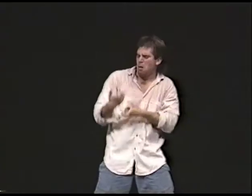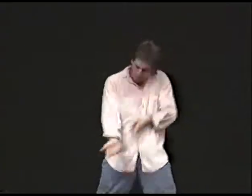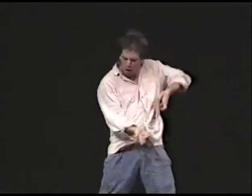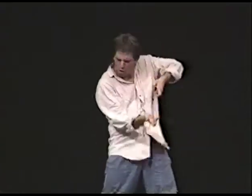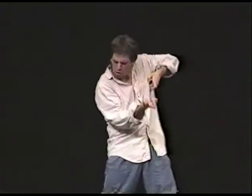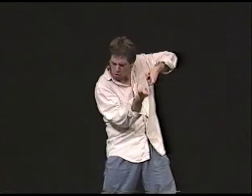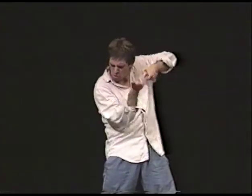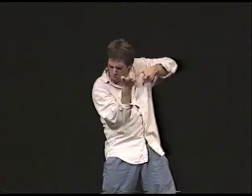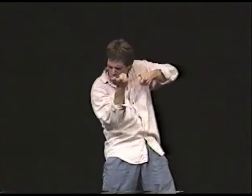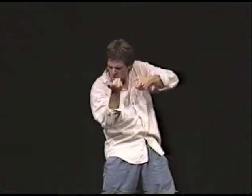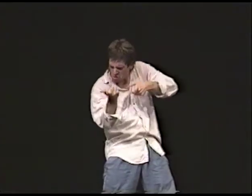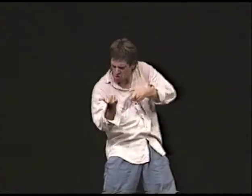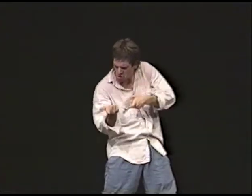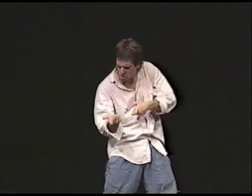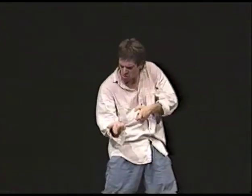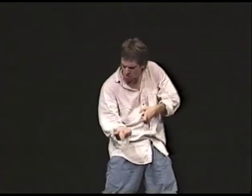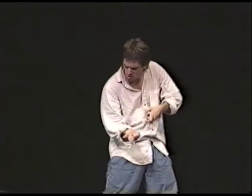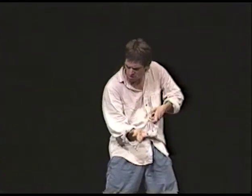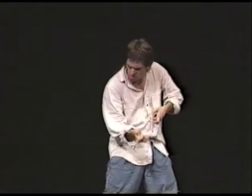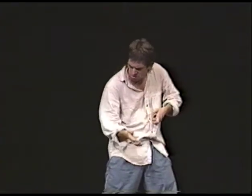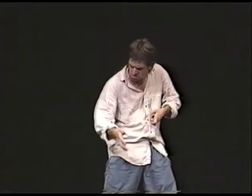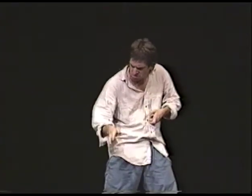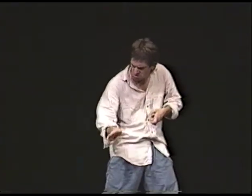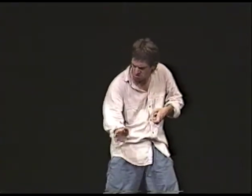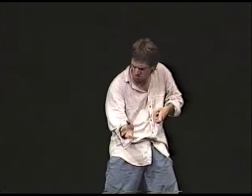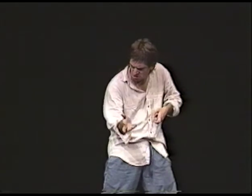[MAKES HELICOPTER SOUND]